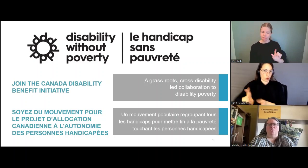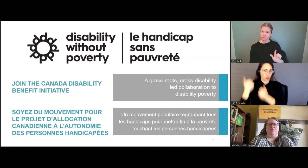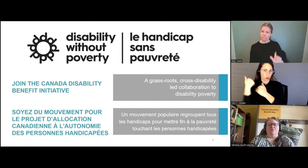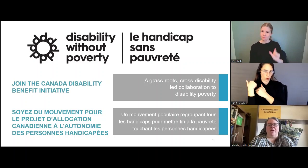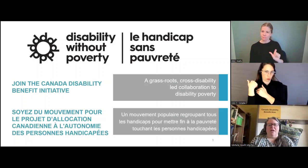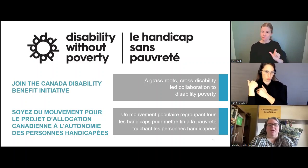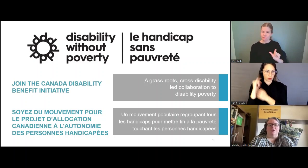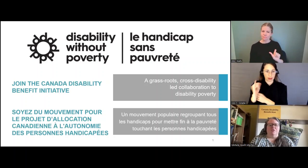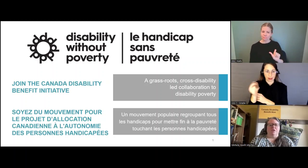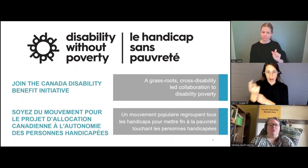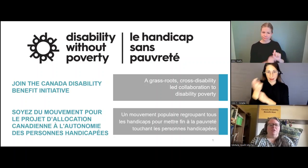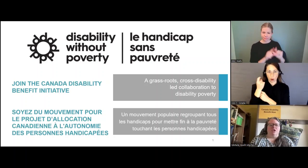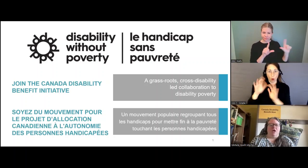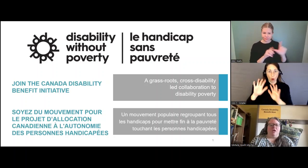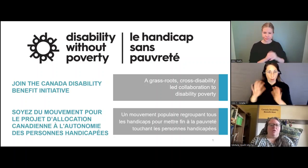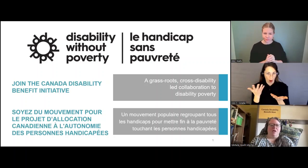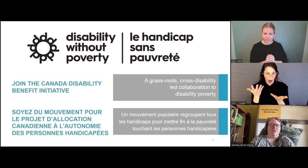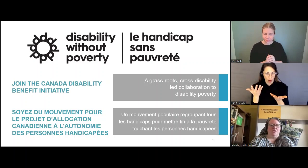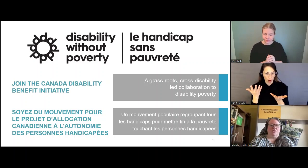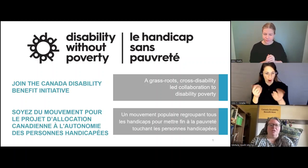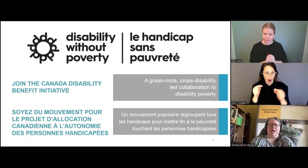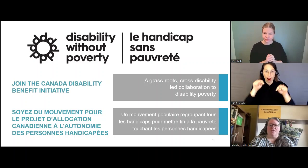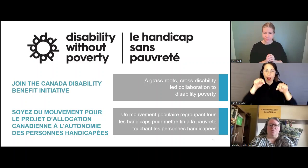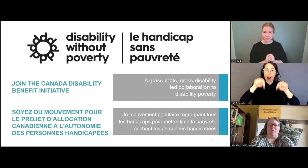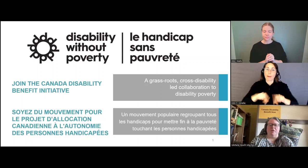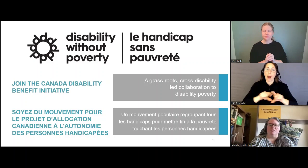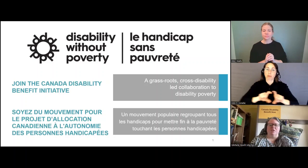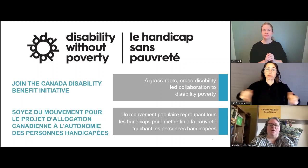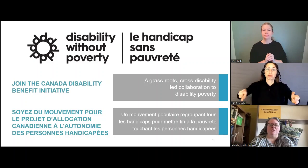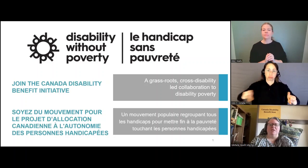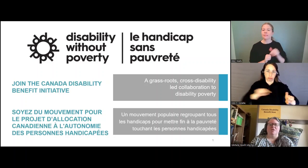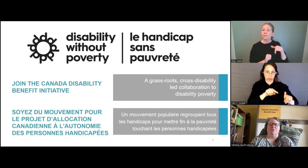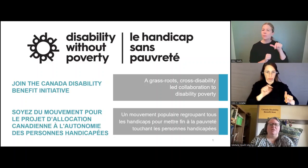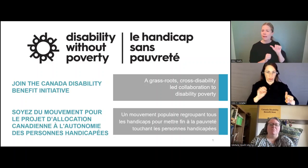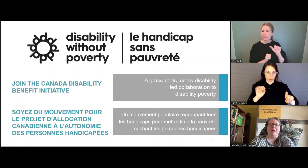WE WOULD GREATLY ENCOURAGE YOU TO SHARE YOUR QUESTIONS AS WE WILL BE RESPONDING TO AS MANY